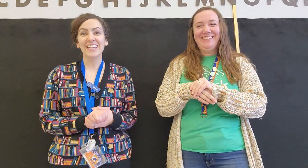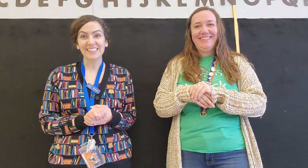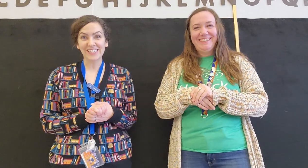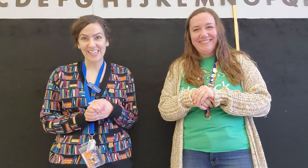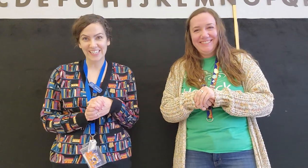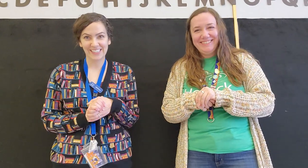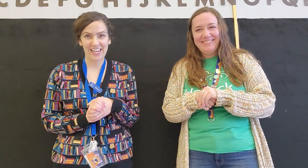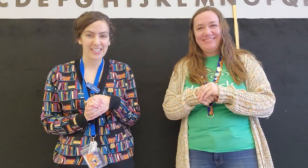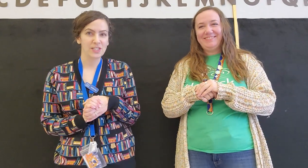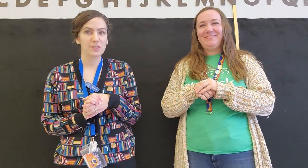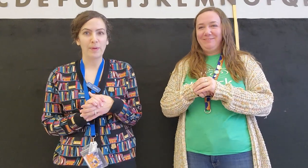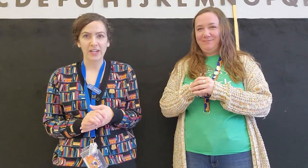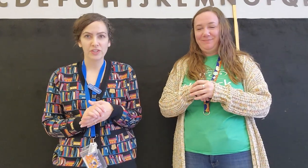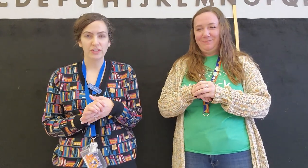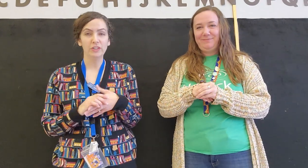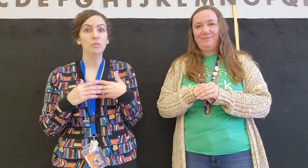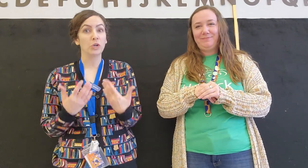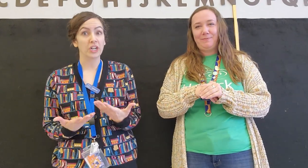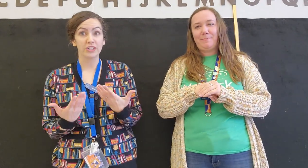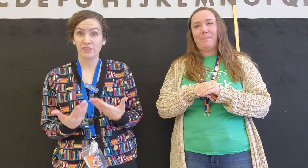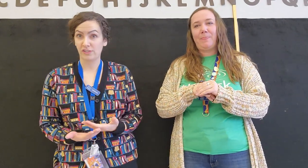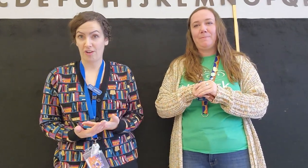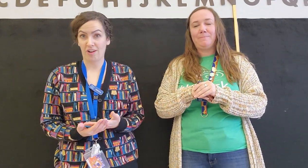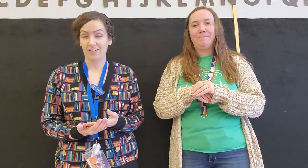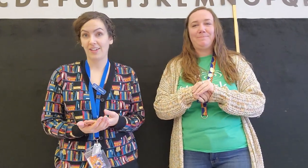This is a special word song